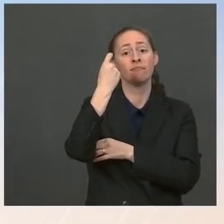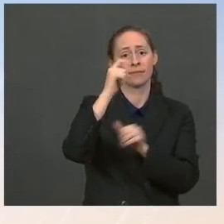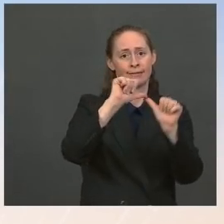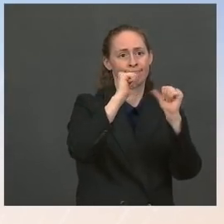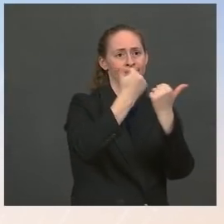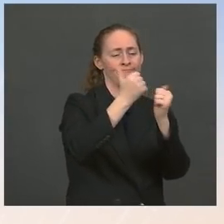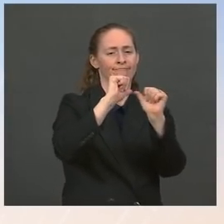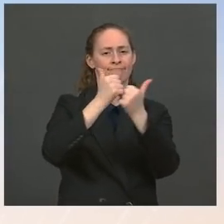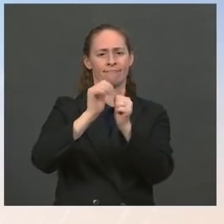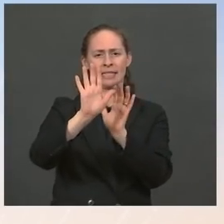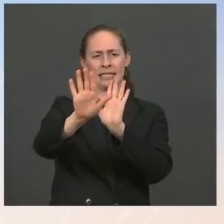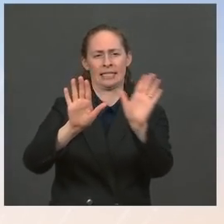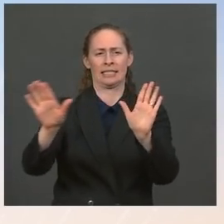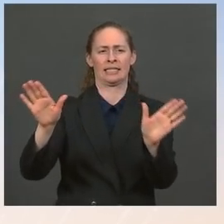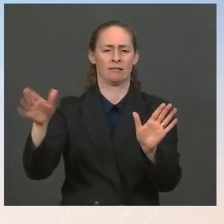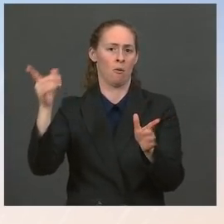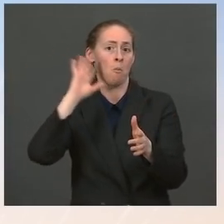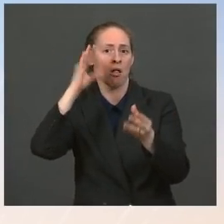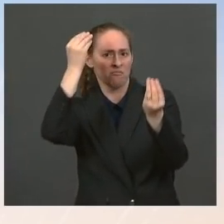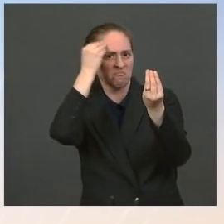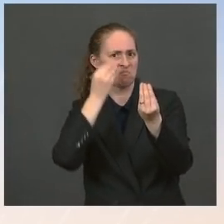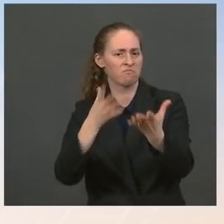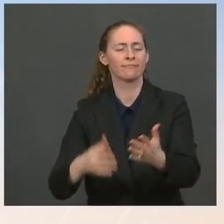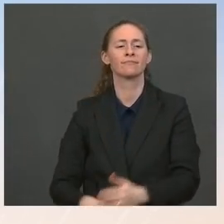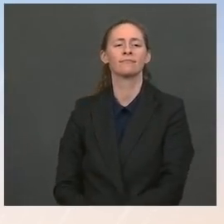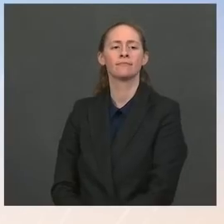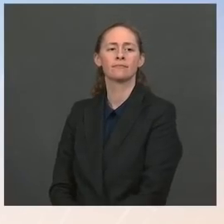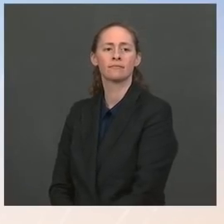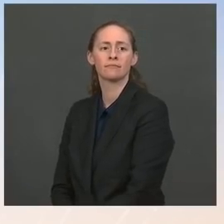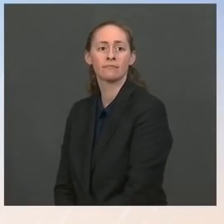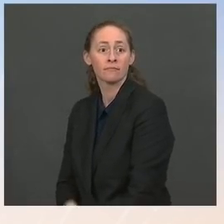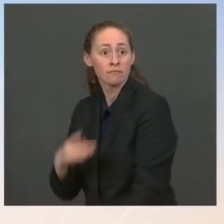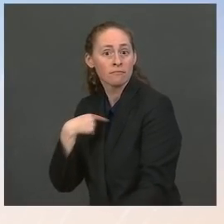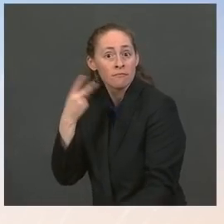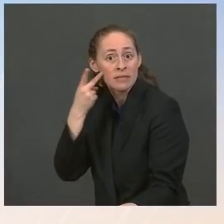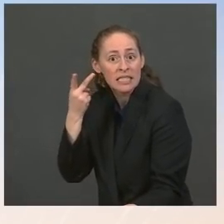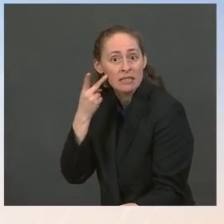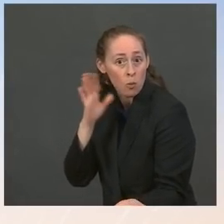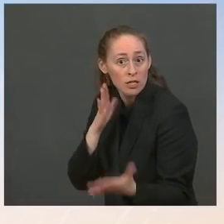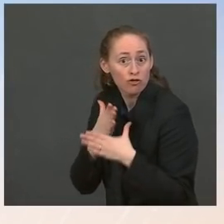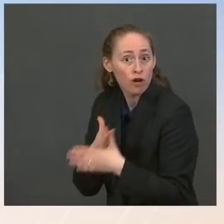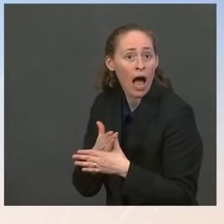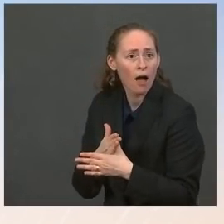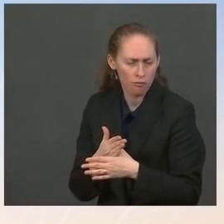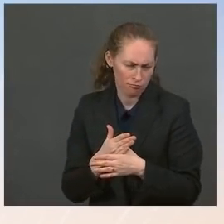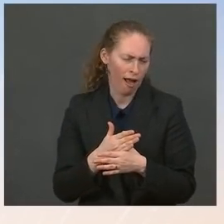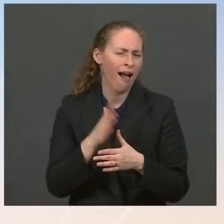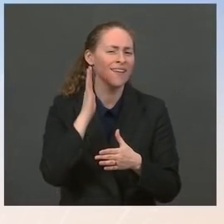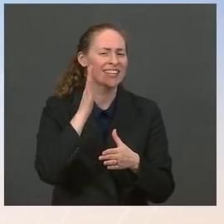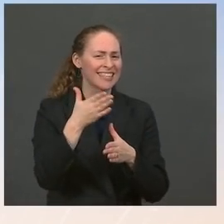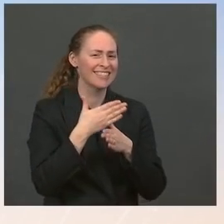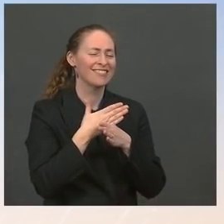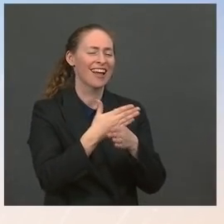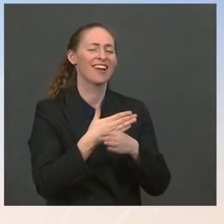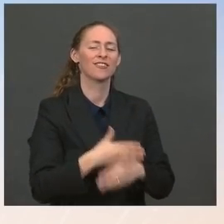The Press: And we can expect them to be transparent about that -- releasing the data? Ms. Jean-Pierre: Oh, absolutely. We -- they will be transparent. Go ahead. >> The Press: Can you --